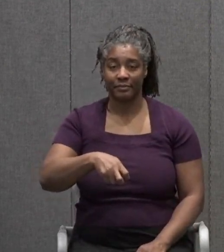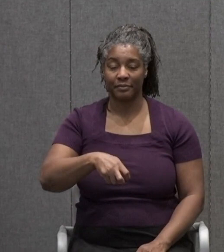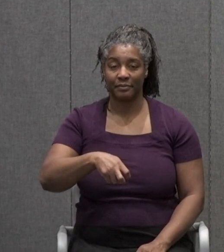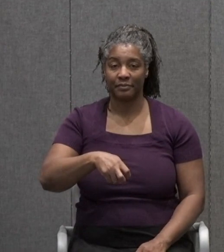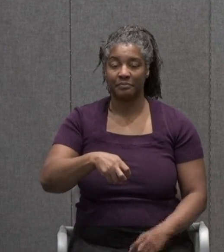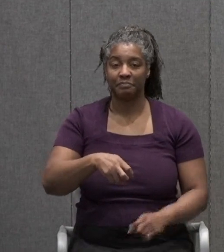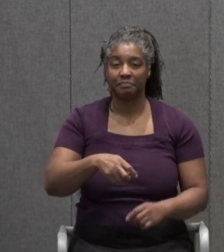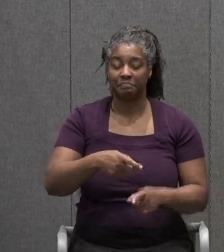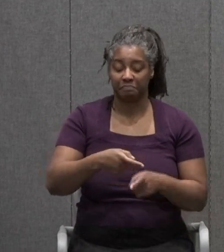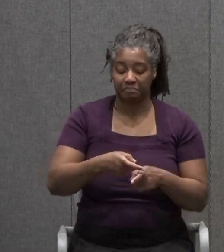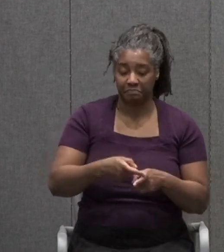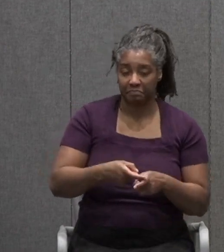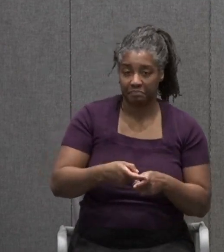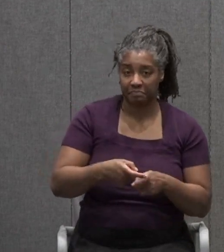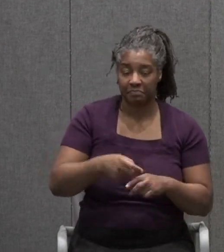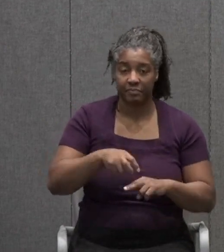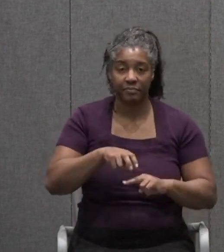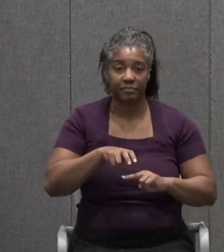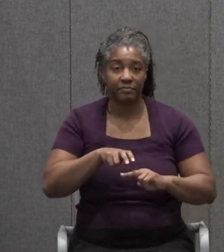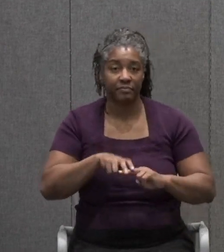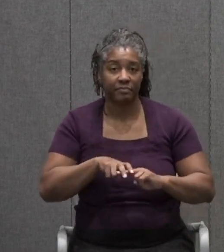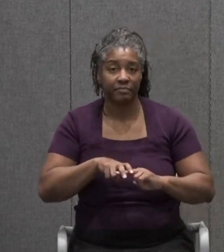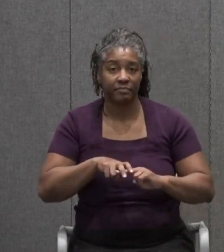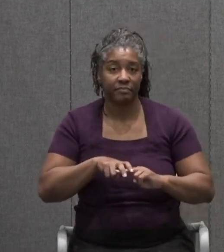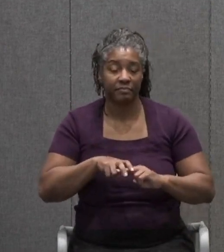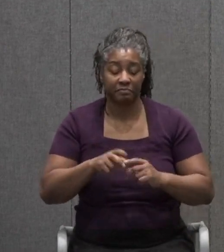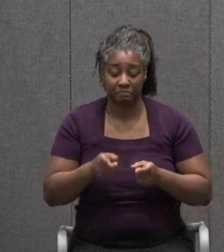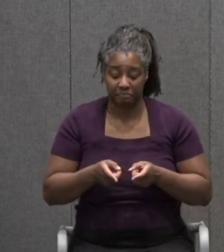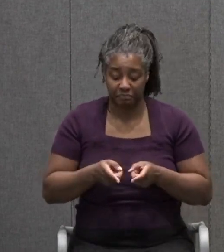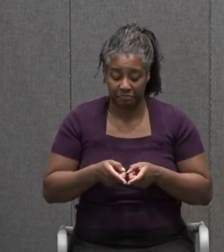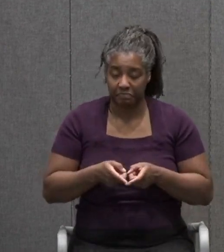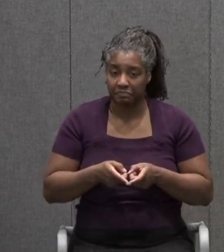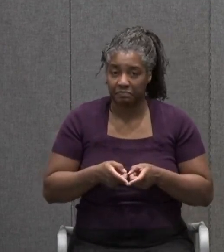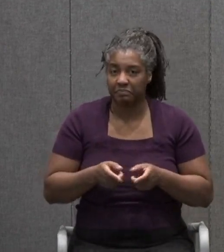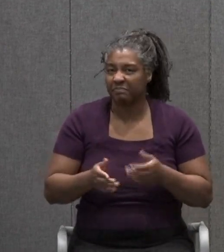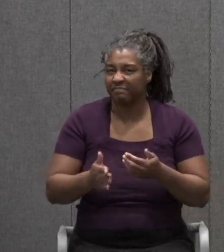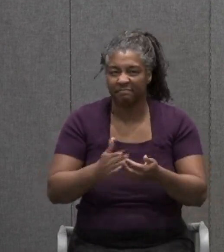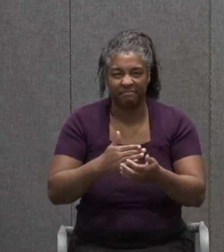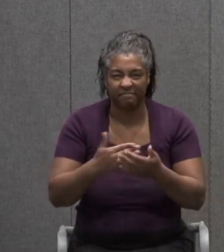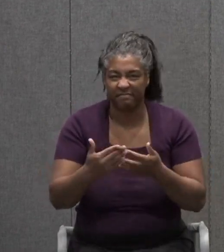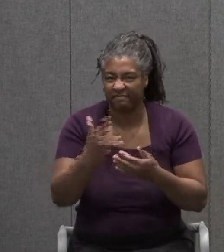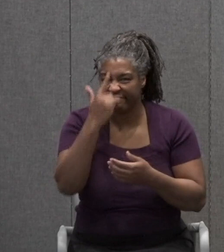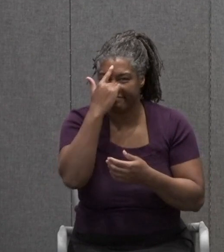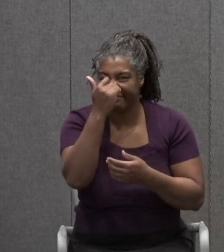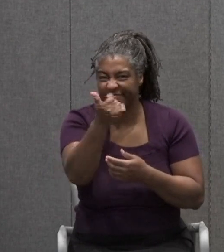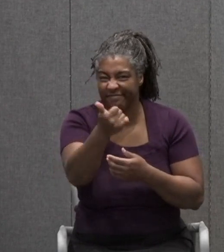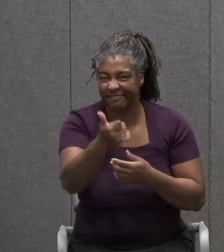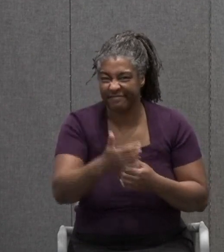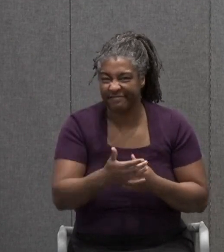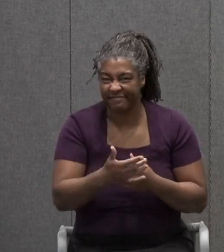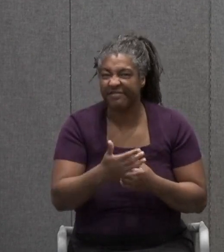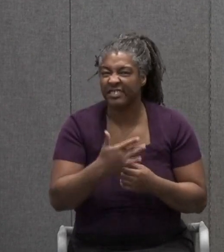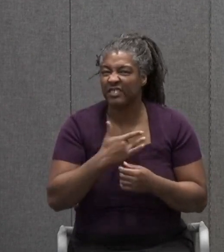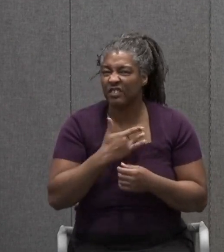or soles of feet together, whatever feels good for you. So this is a part that I like